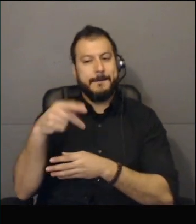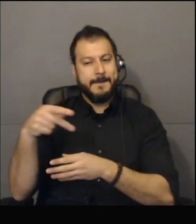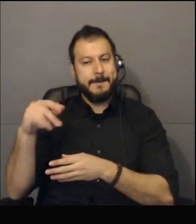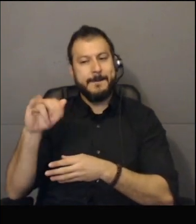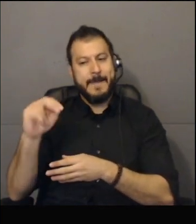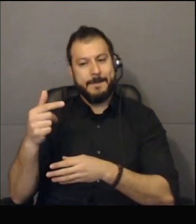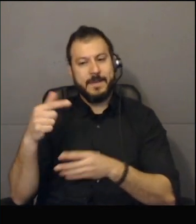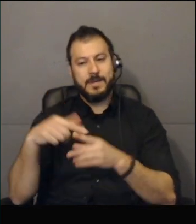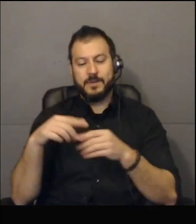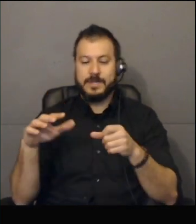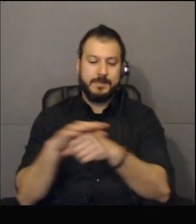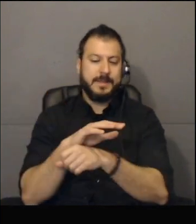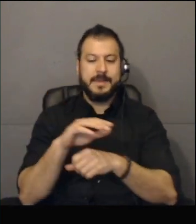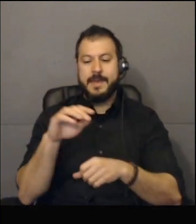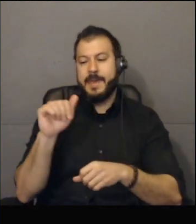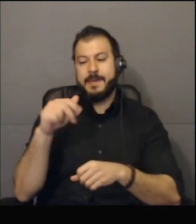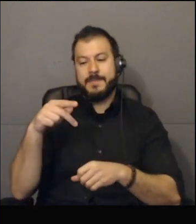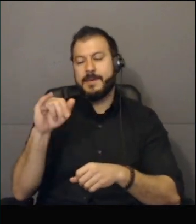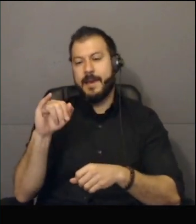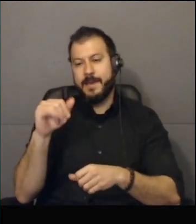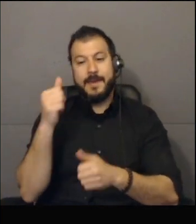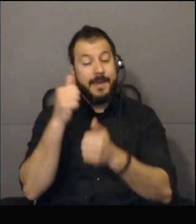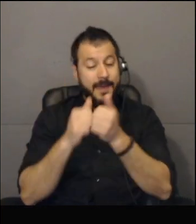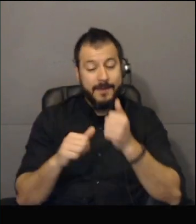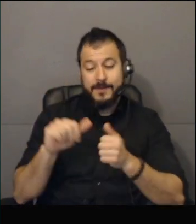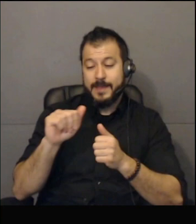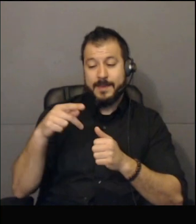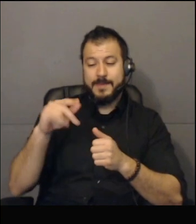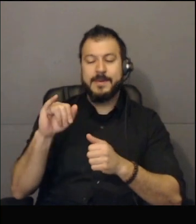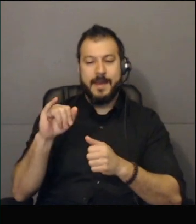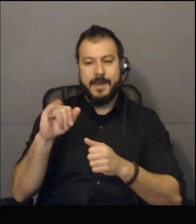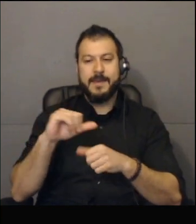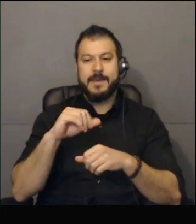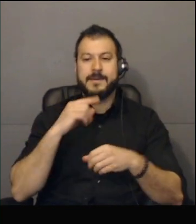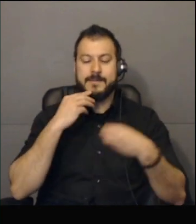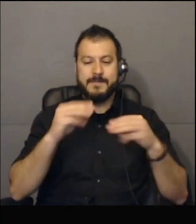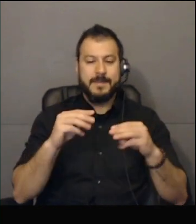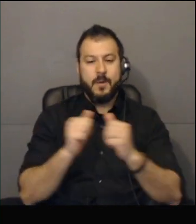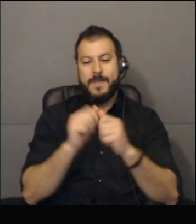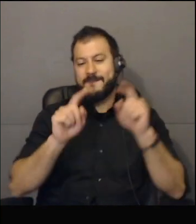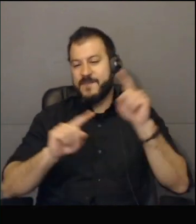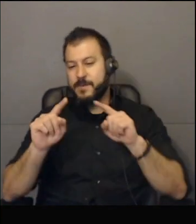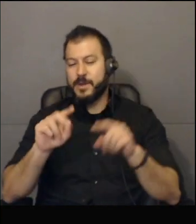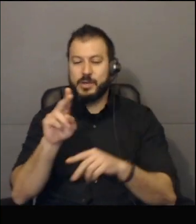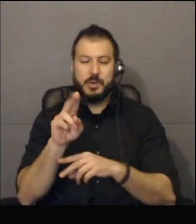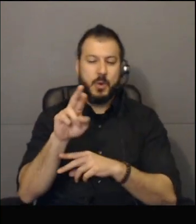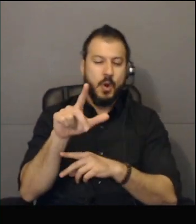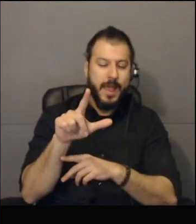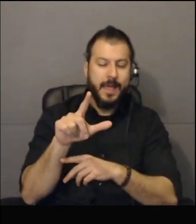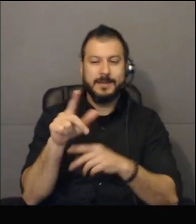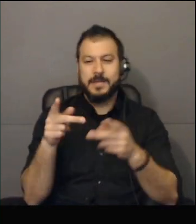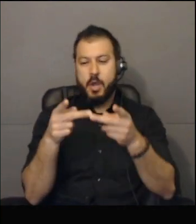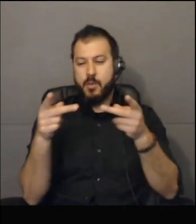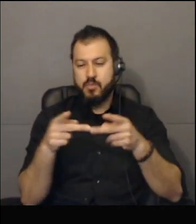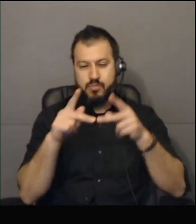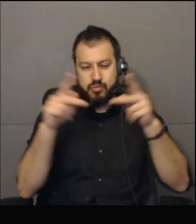API. Every API method is set up with variables and URLs and parameters, making it easy for you to test quickly.